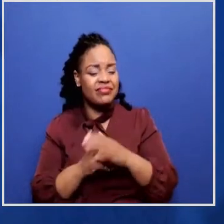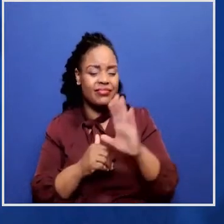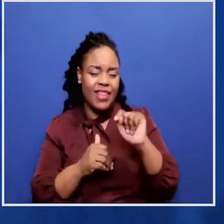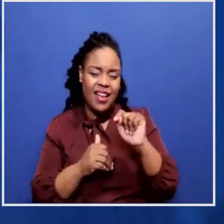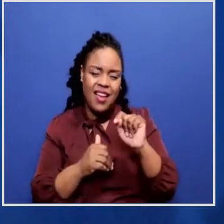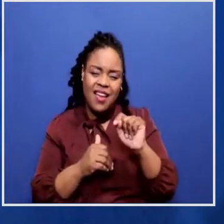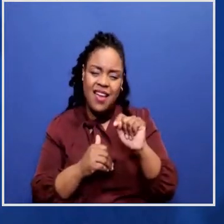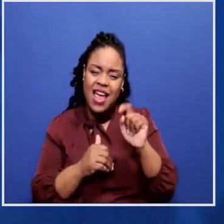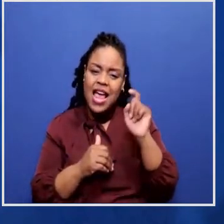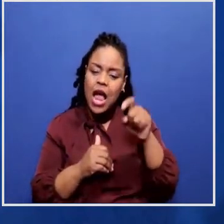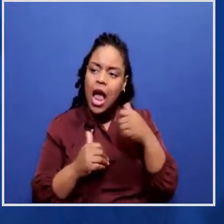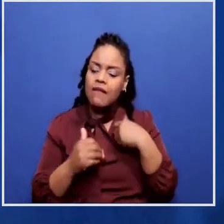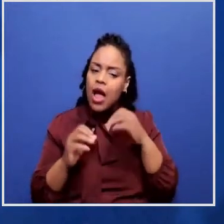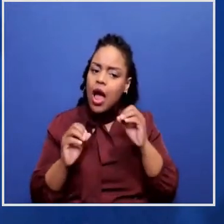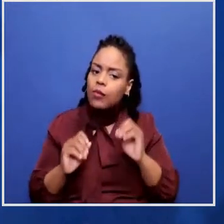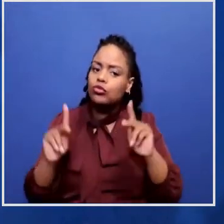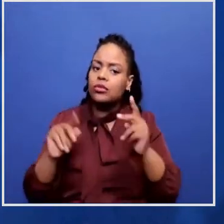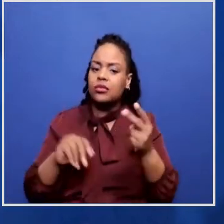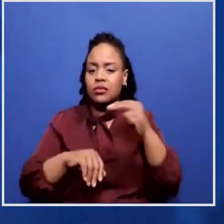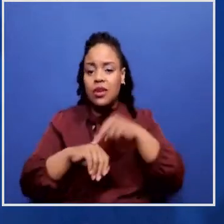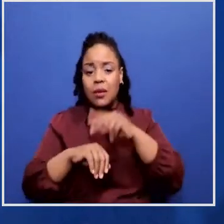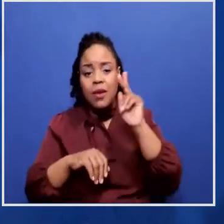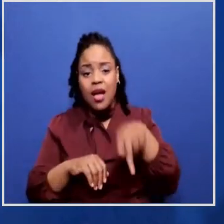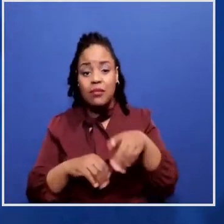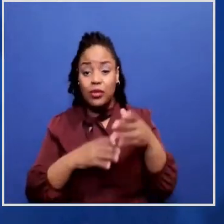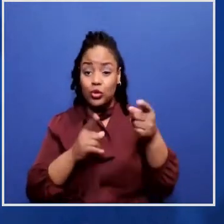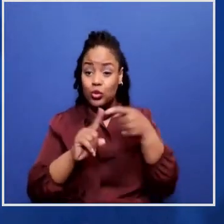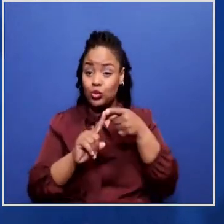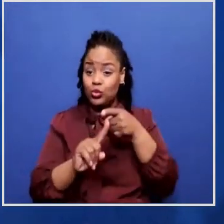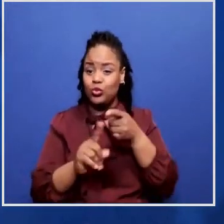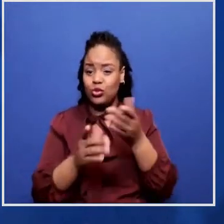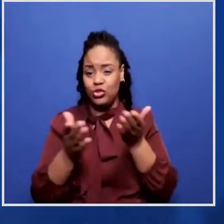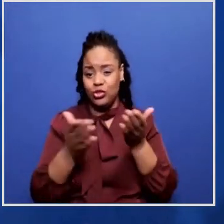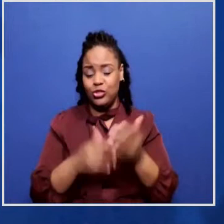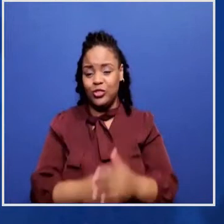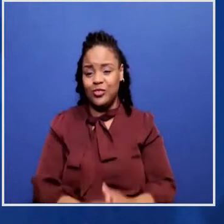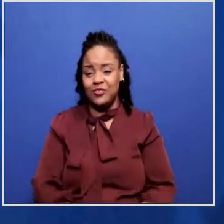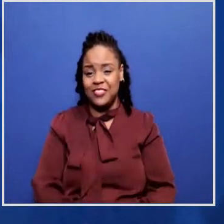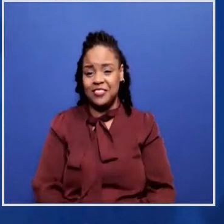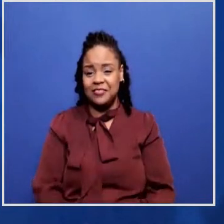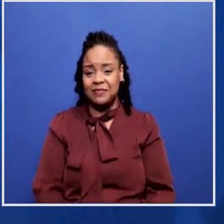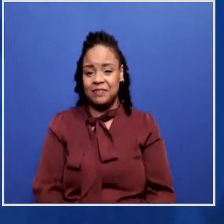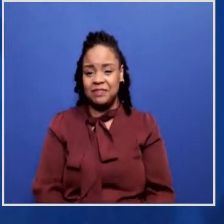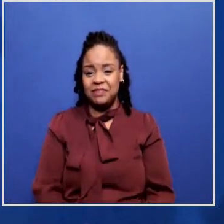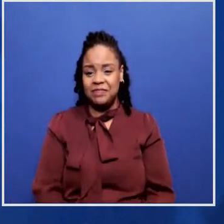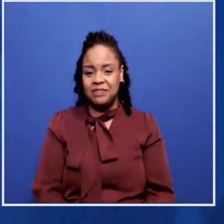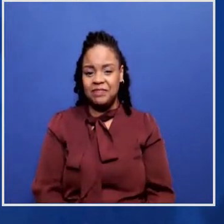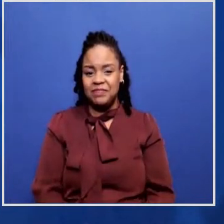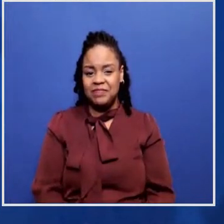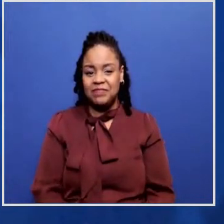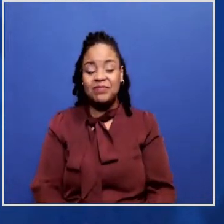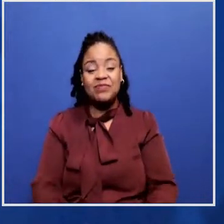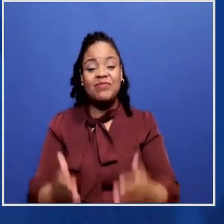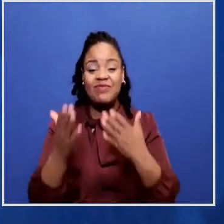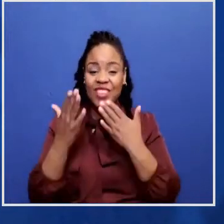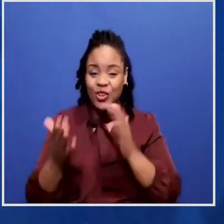JUST A MATTER OF GETTING THEM AN OPPORTUNITY TO STEP UP AND